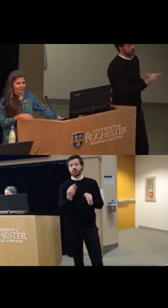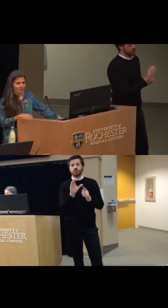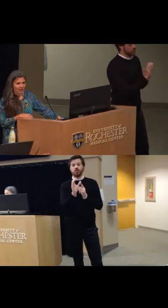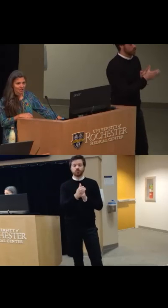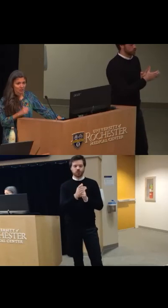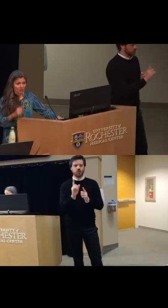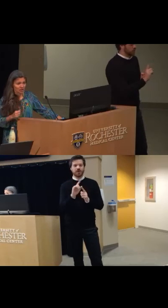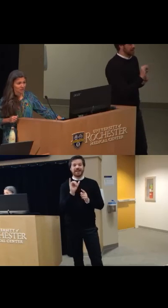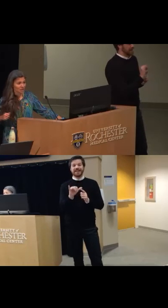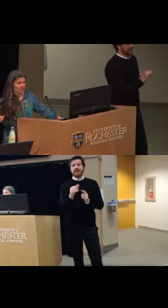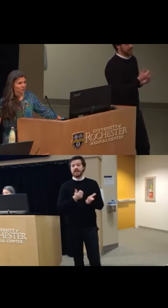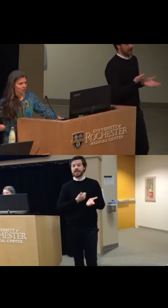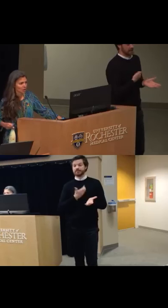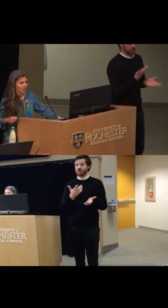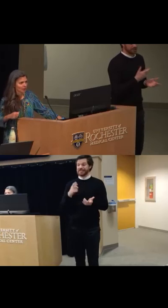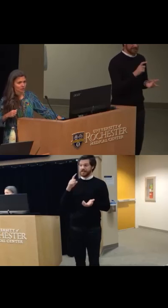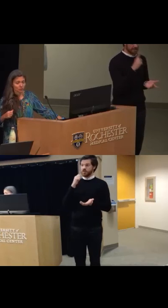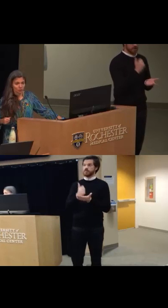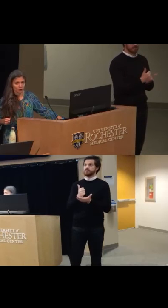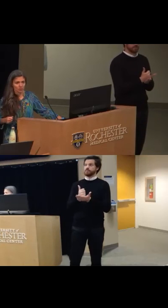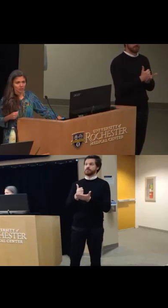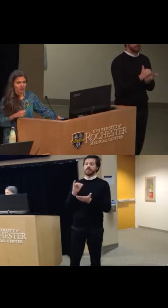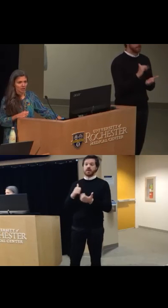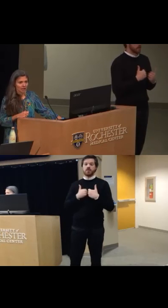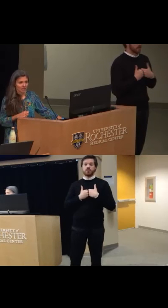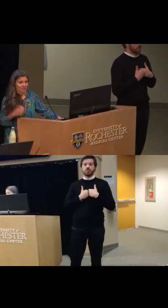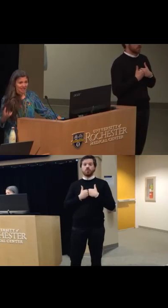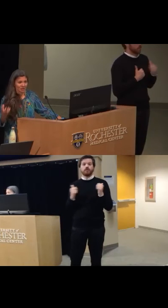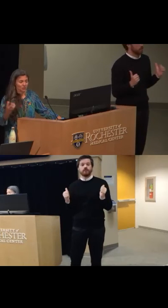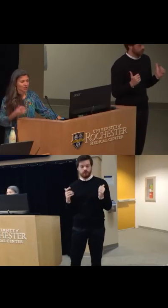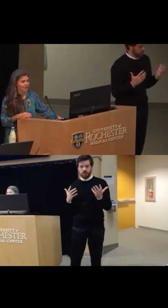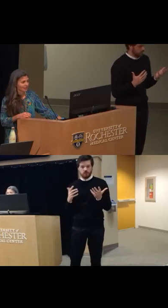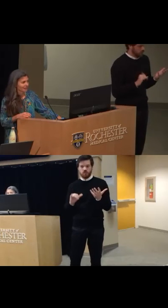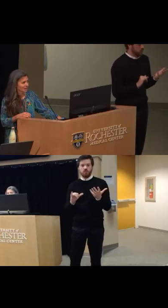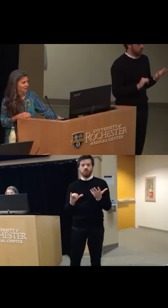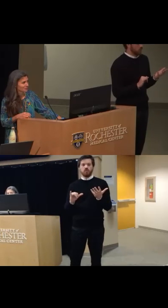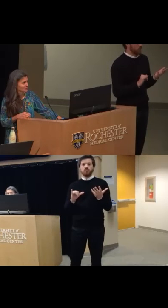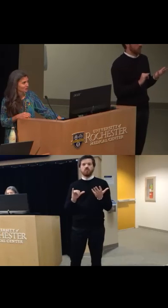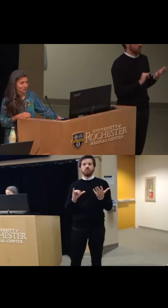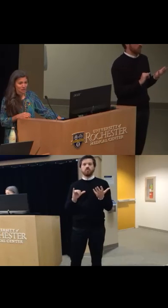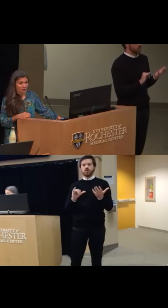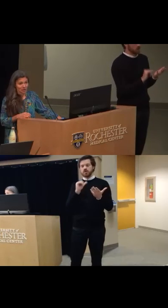um that expression of the need for help and of vulnerability um is not only um you know just